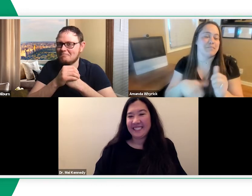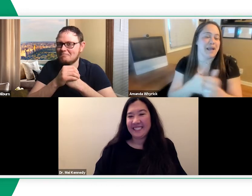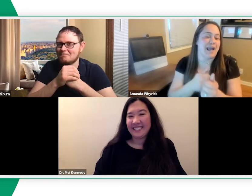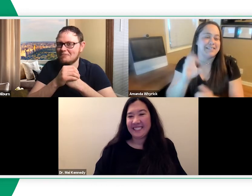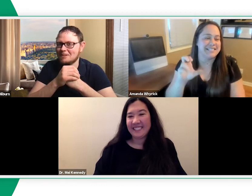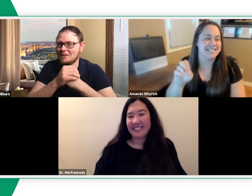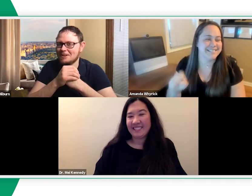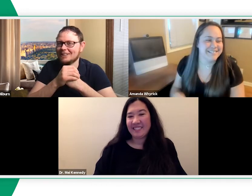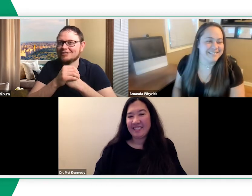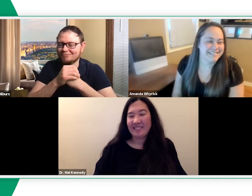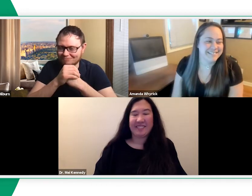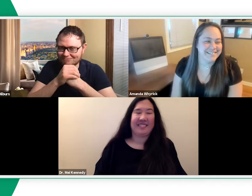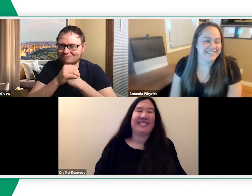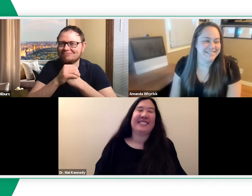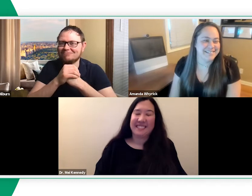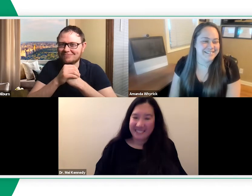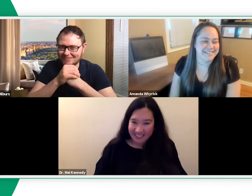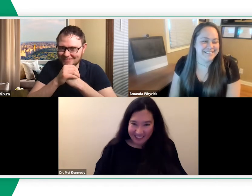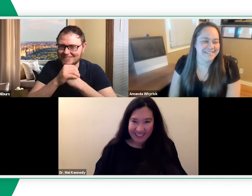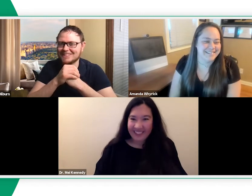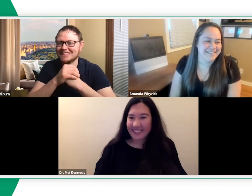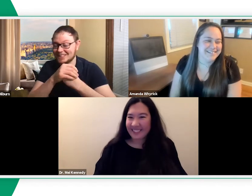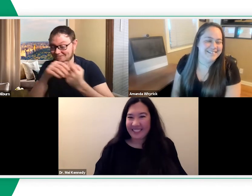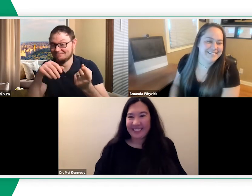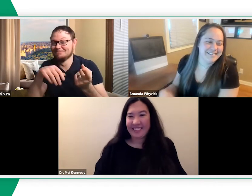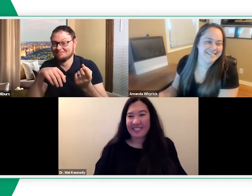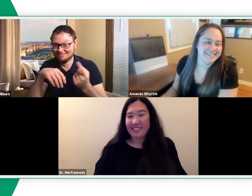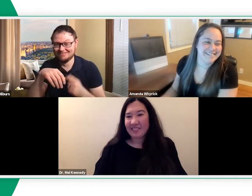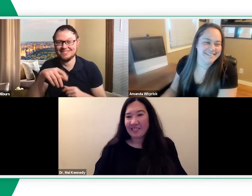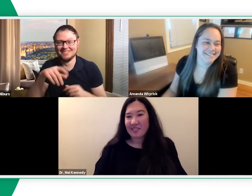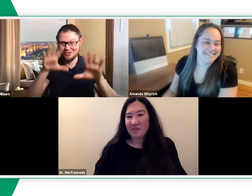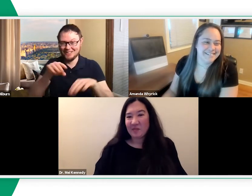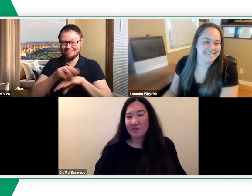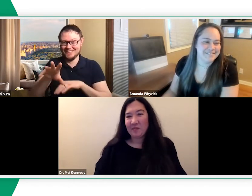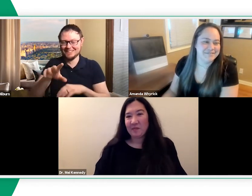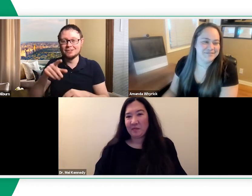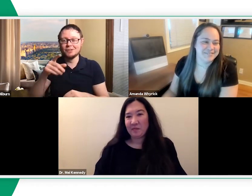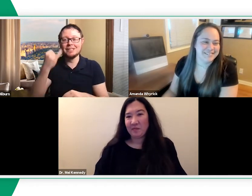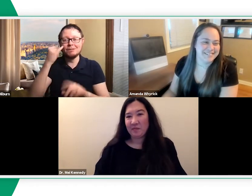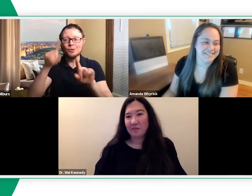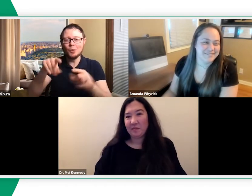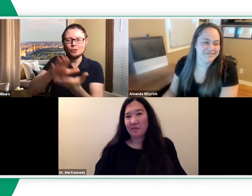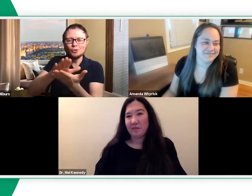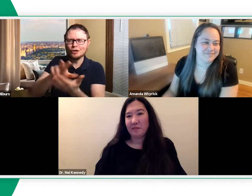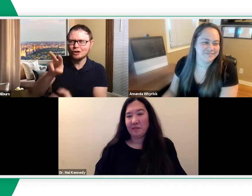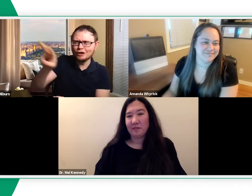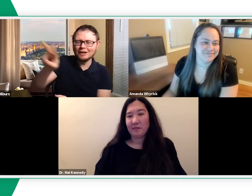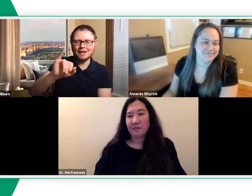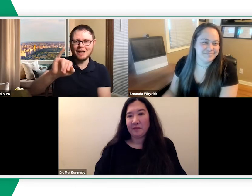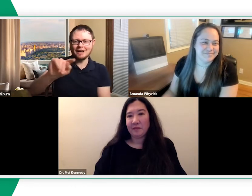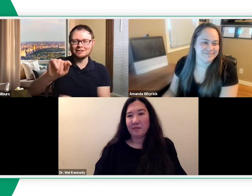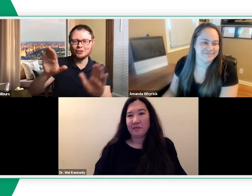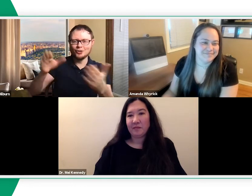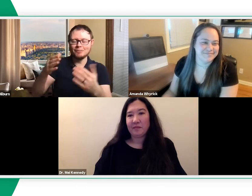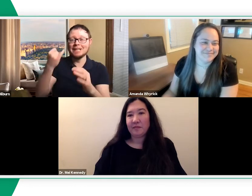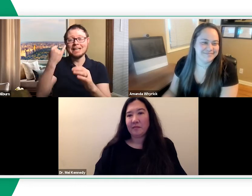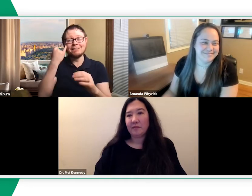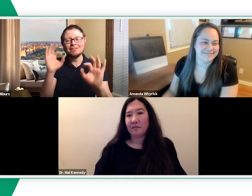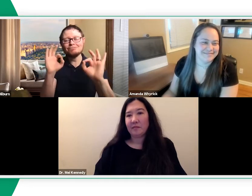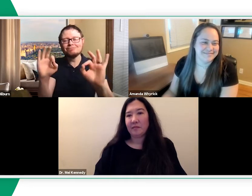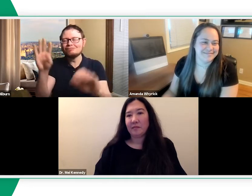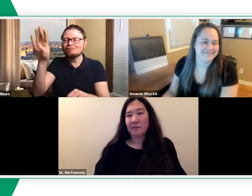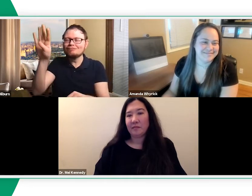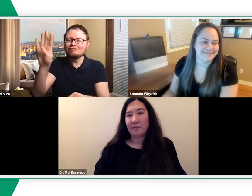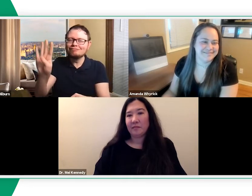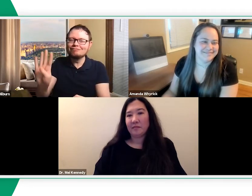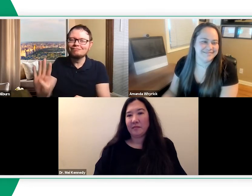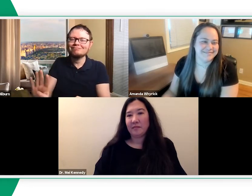Ha, great advice. So, if you go to school, and you see the IT room,